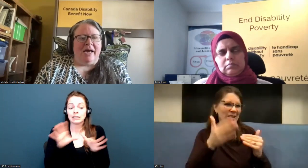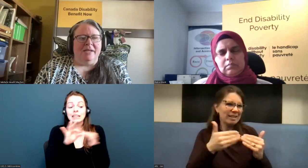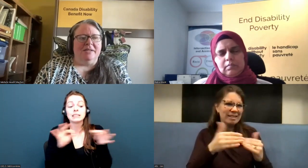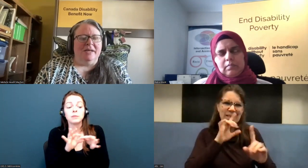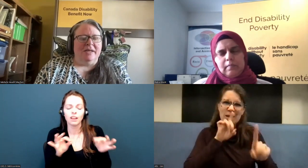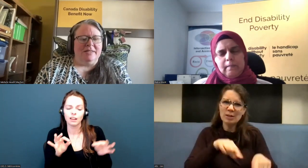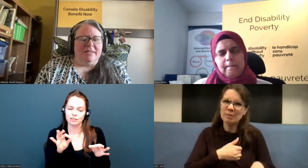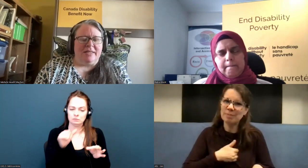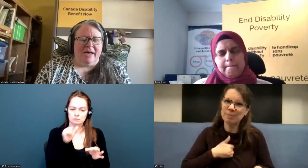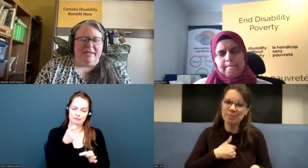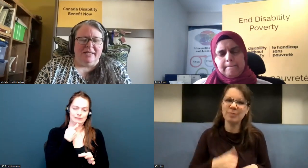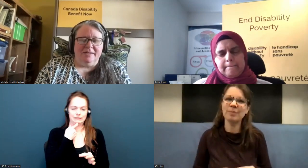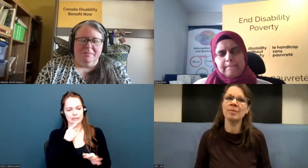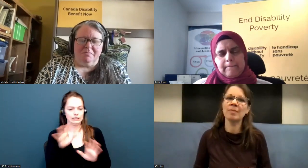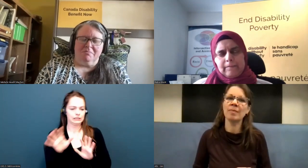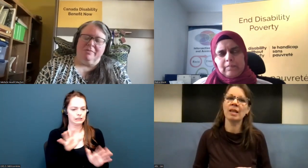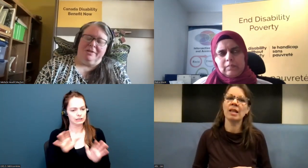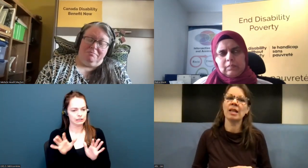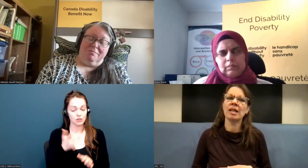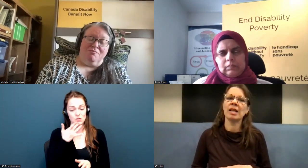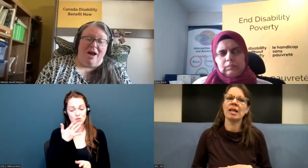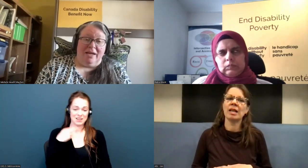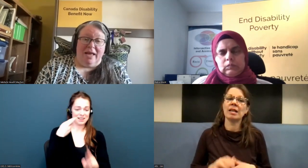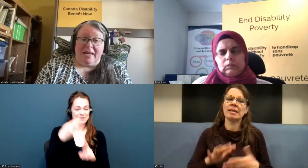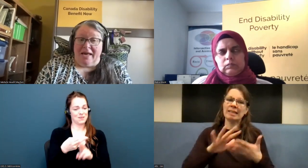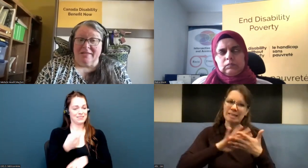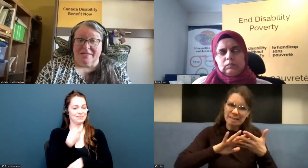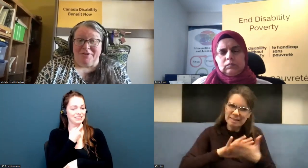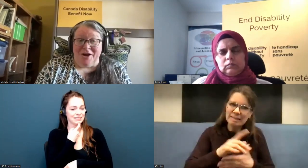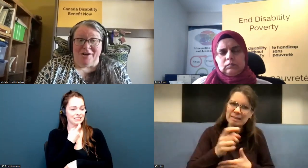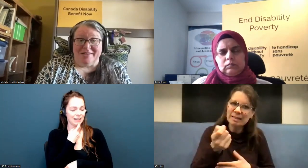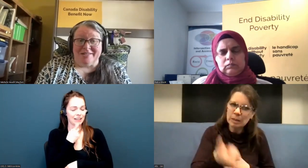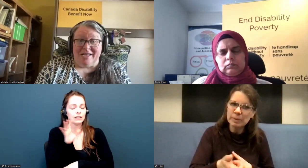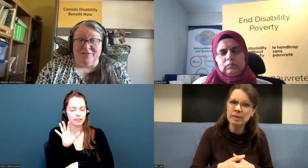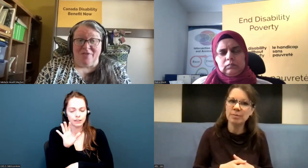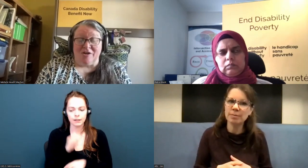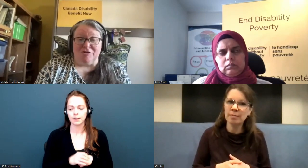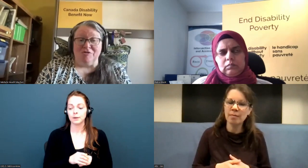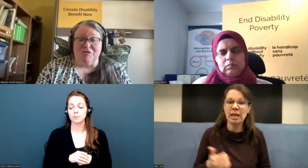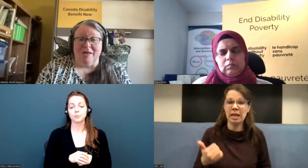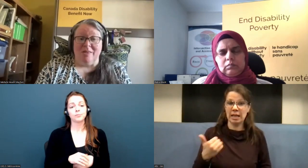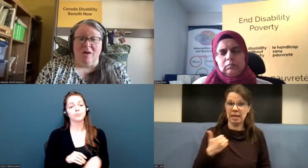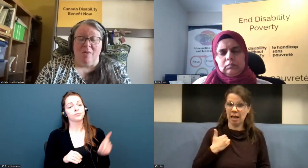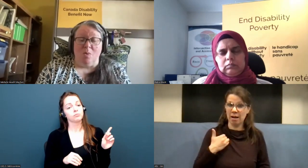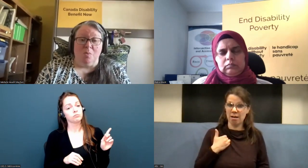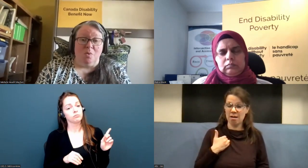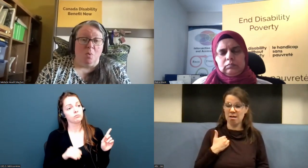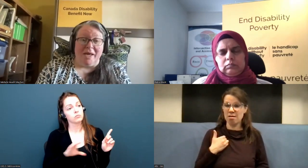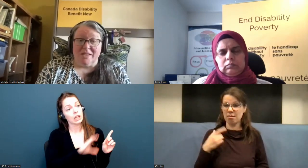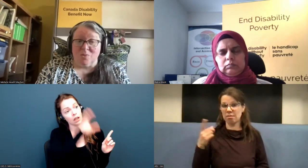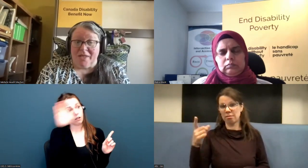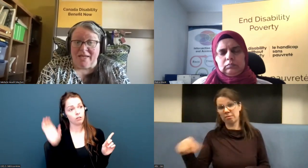CANADA HAS DECIDED -- RIGHTLY, I GUESS, GIVEN THE SIZE OF OUR COUNTRY AND THE WAYS WE LIVE